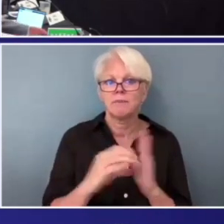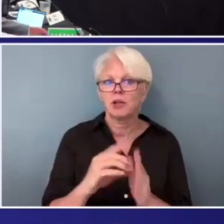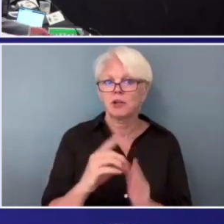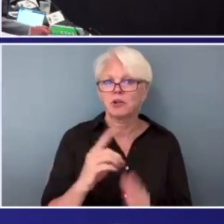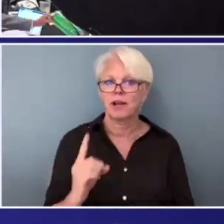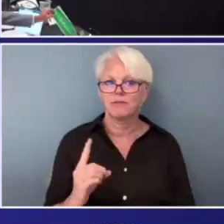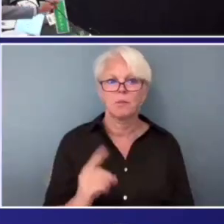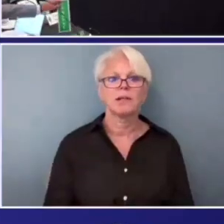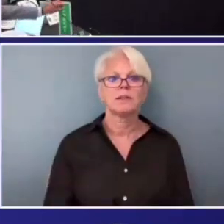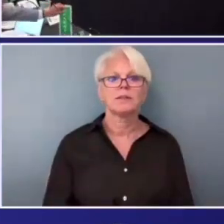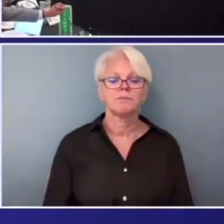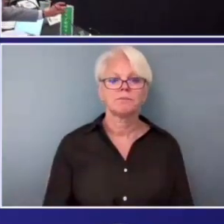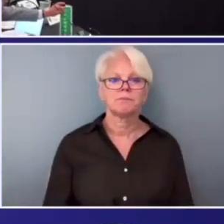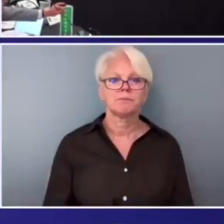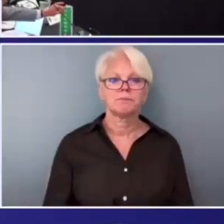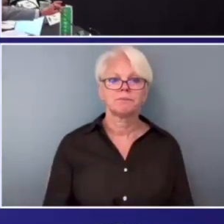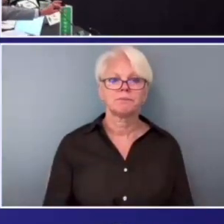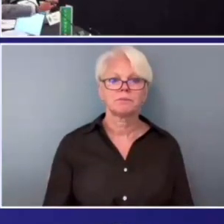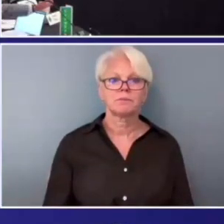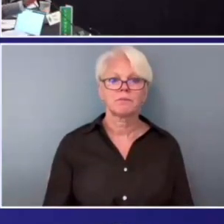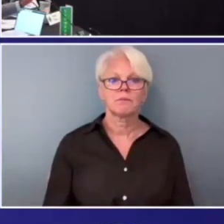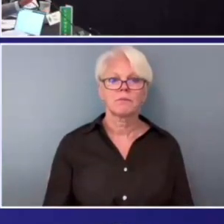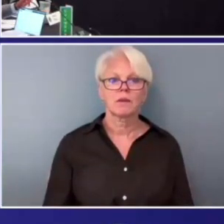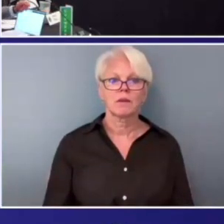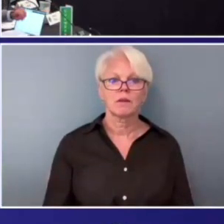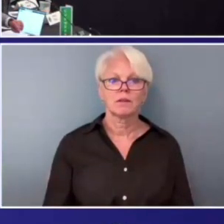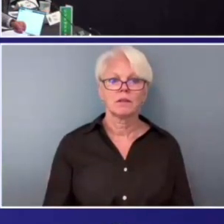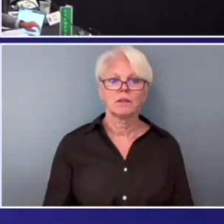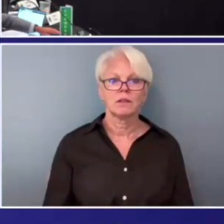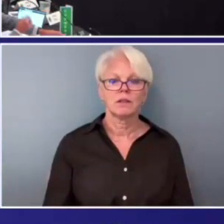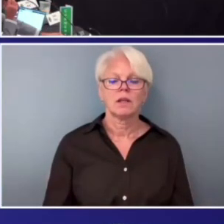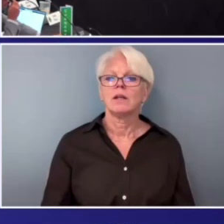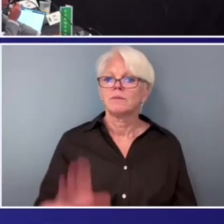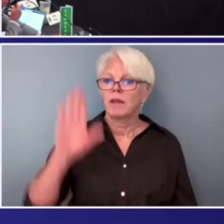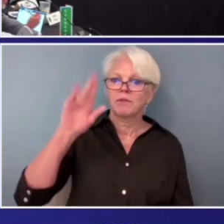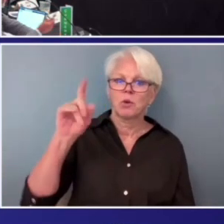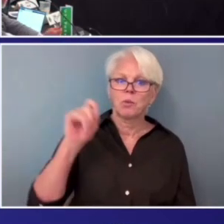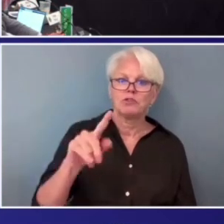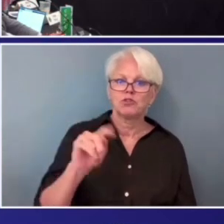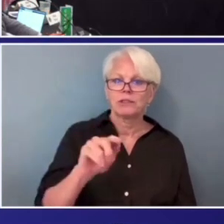Okay? Down to paragraph -- We have a question, Tamy. Oh, sorry.